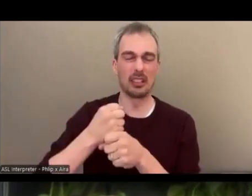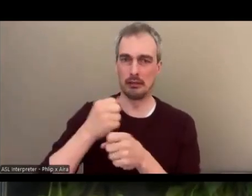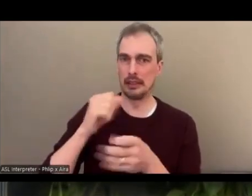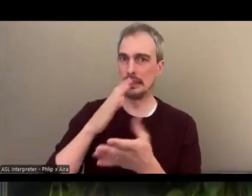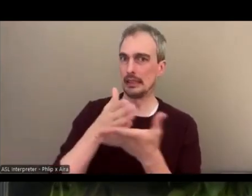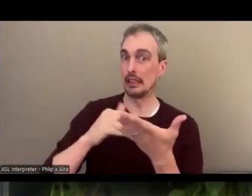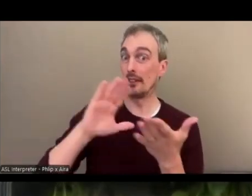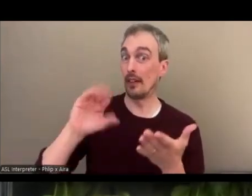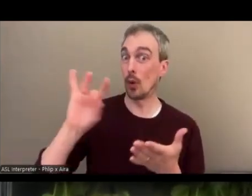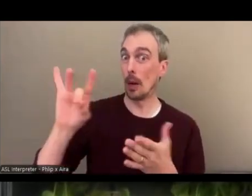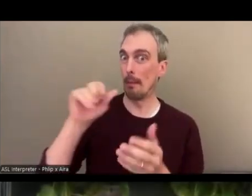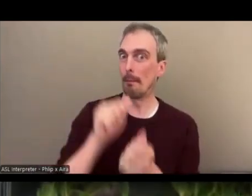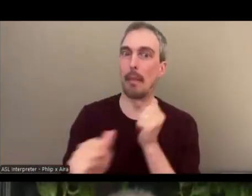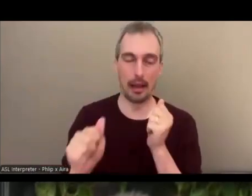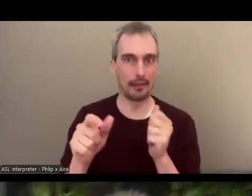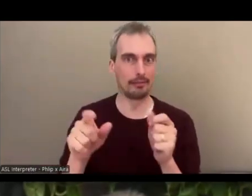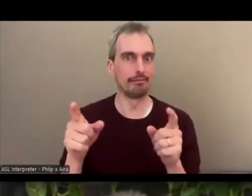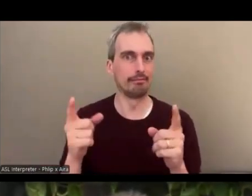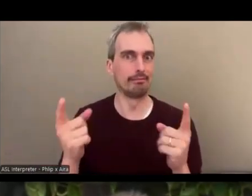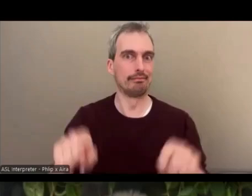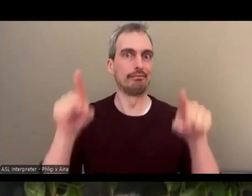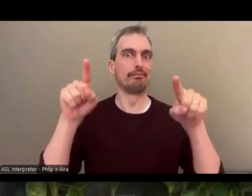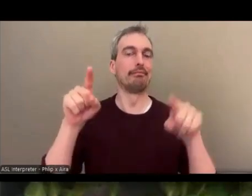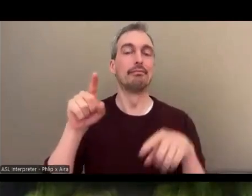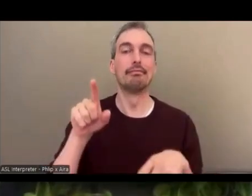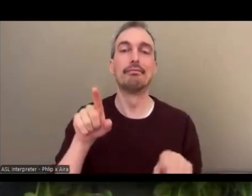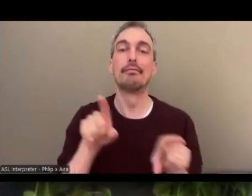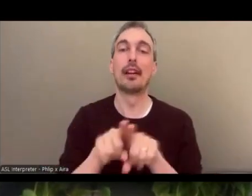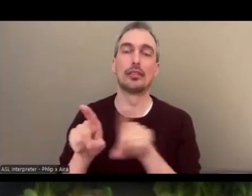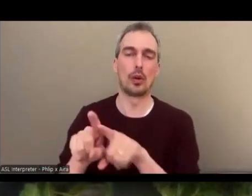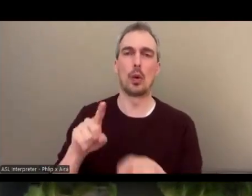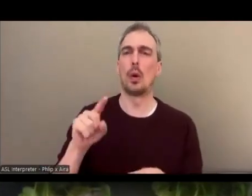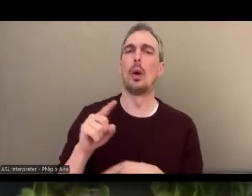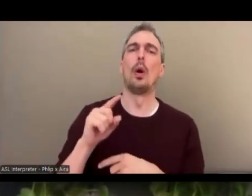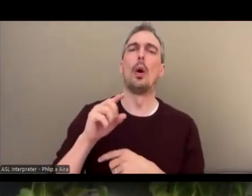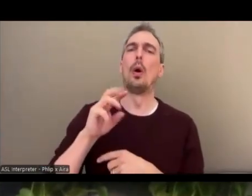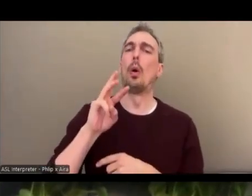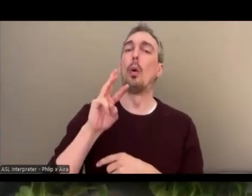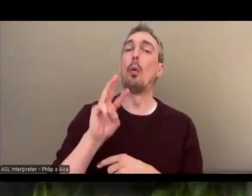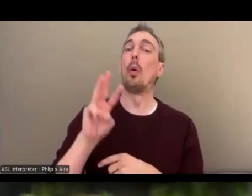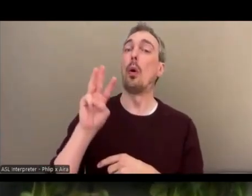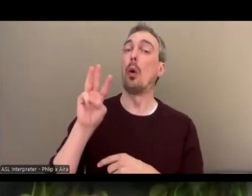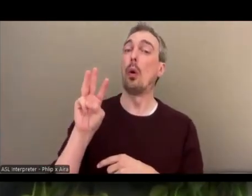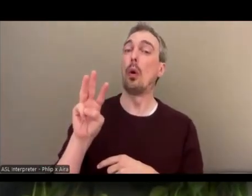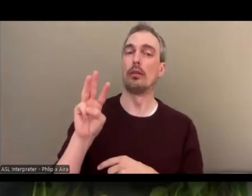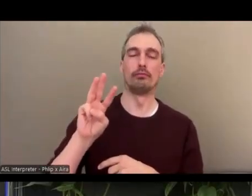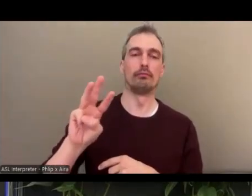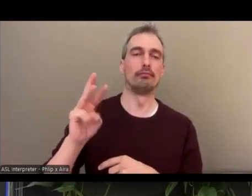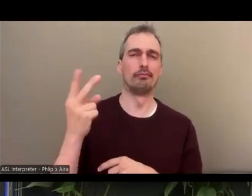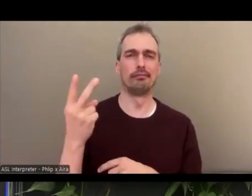year before version 1.0 of the world wide web consortium's Web Content Accessibility Guidelines were published.